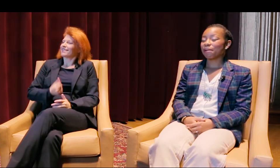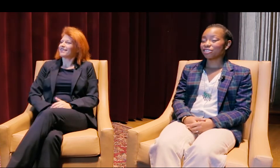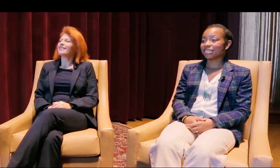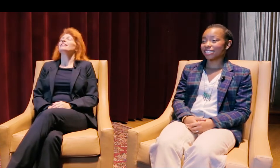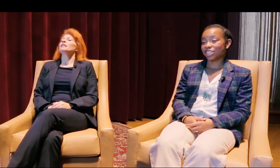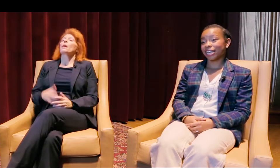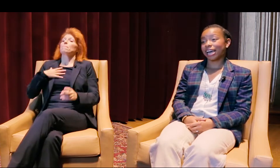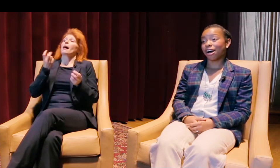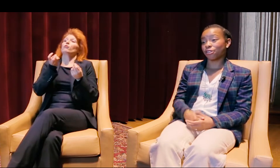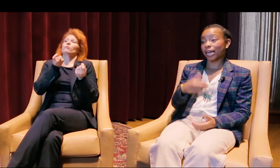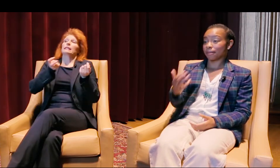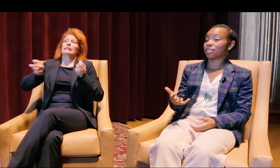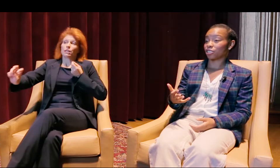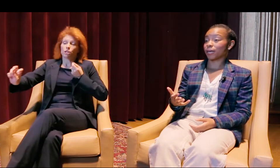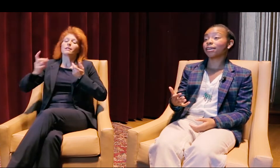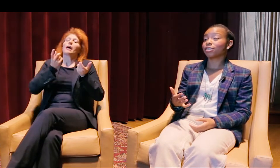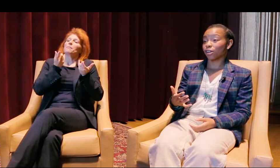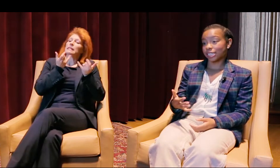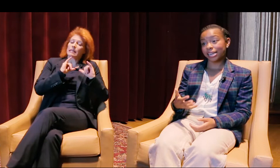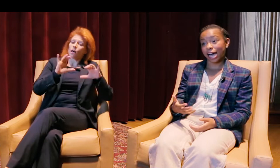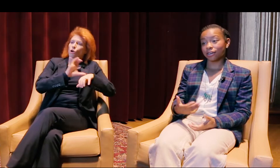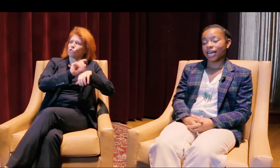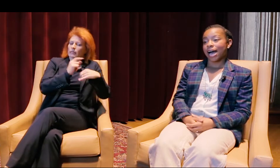My transition, although I am still doing consulting now,